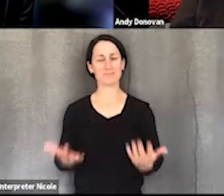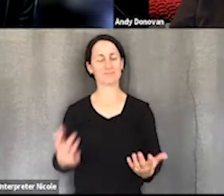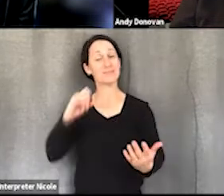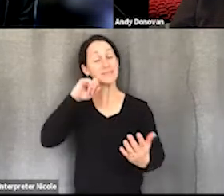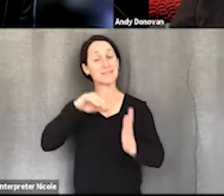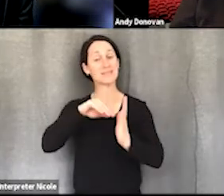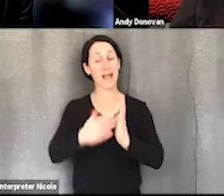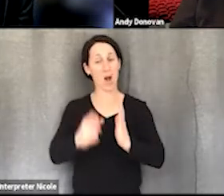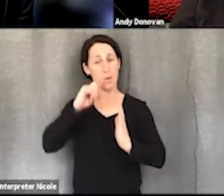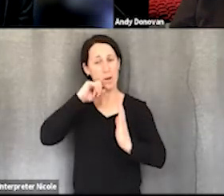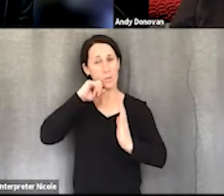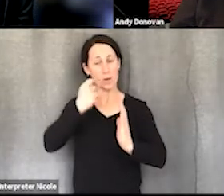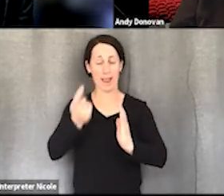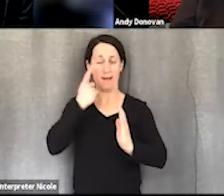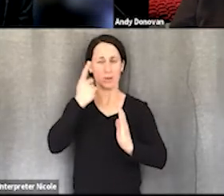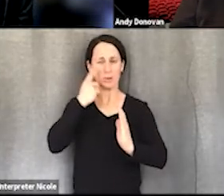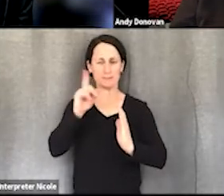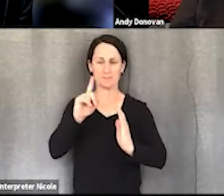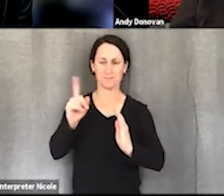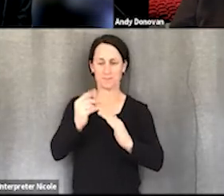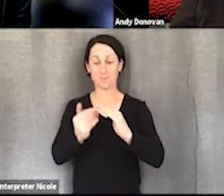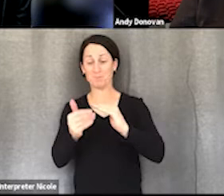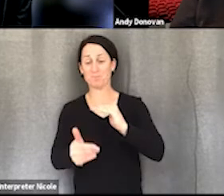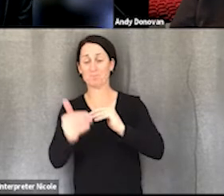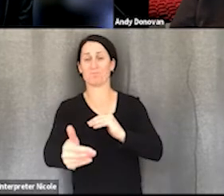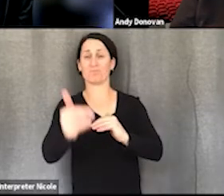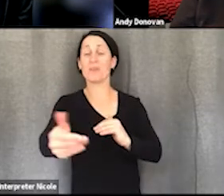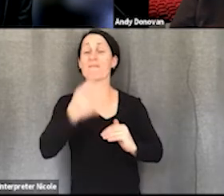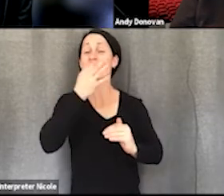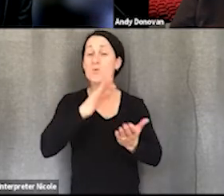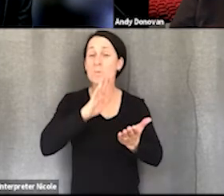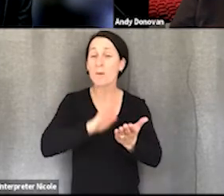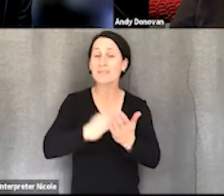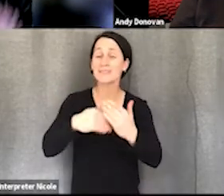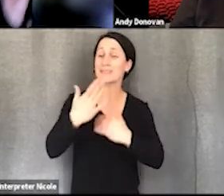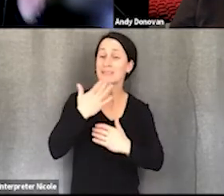looking for the next sort of few months, through to the summer period and the next 12 months of attendances.